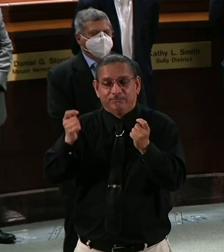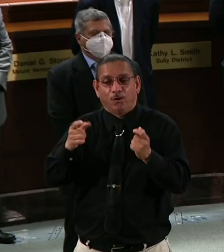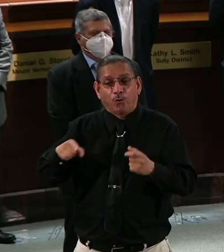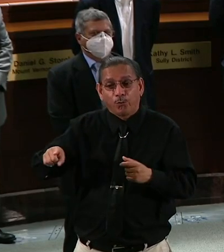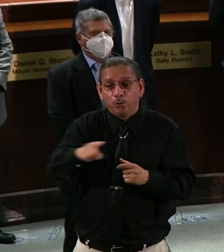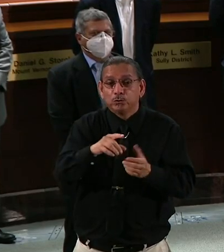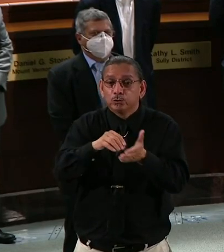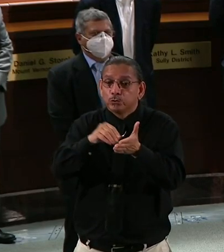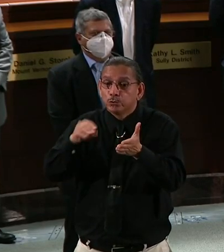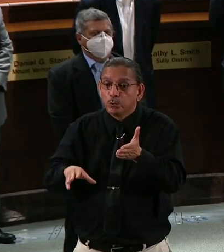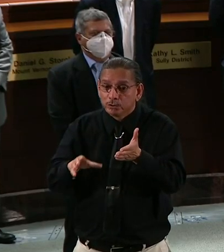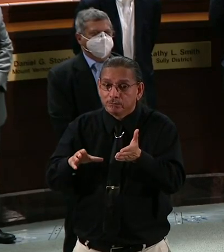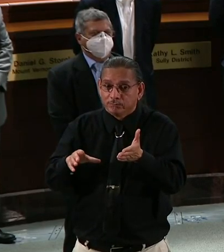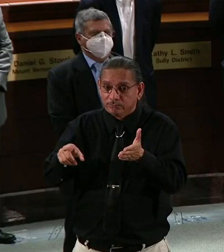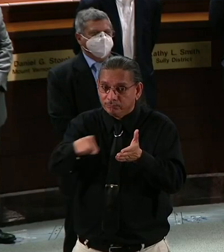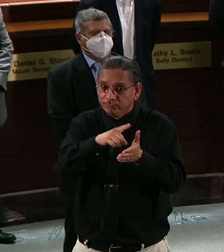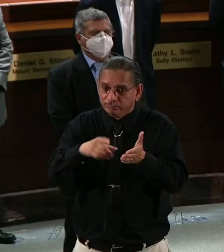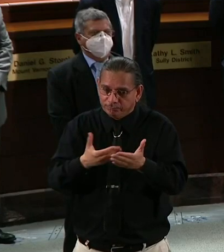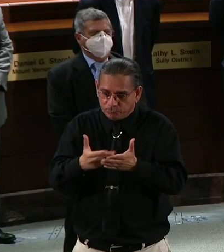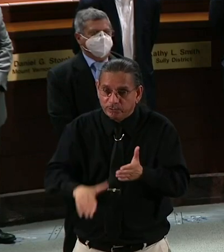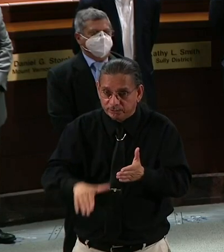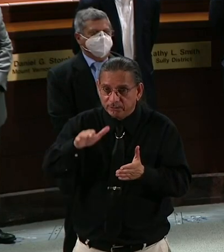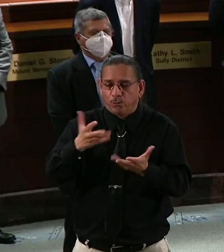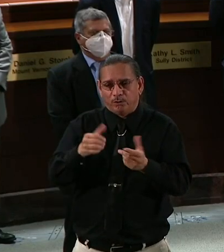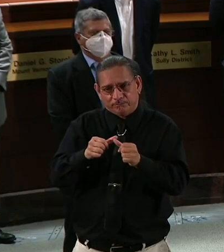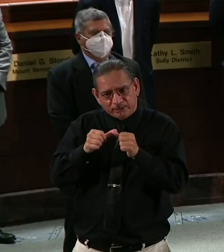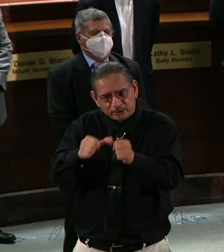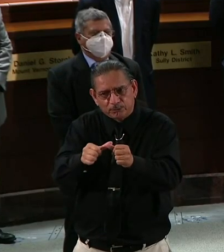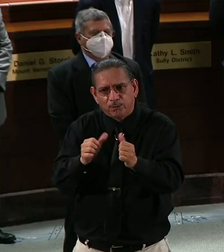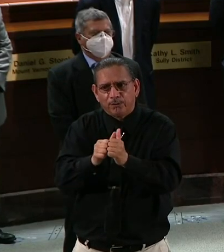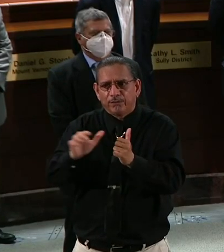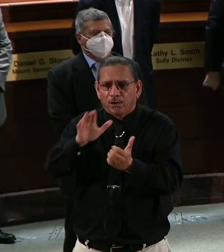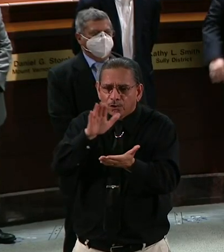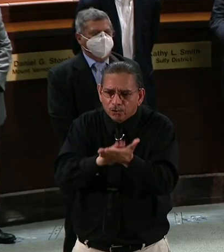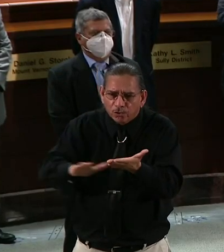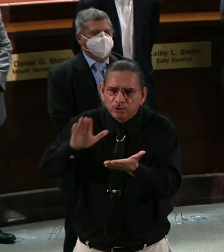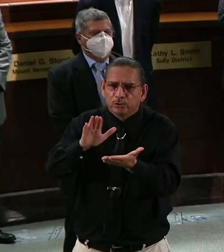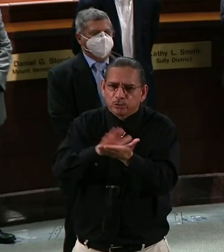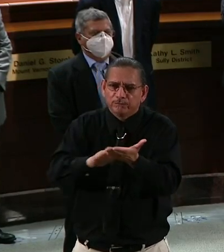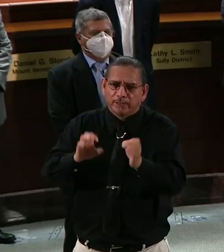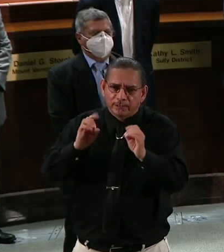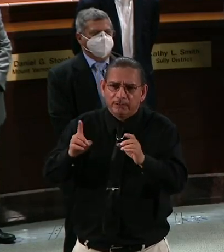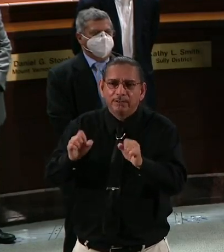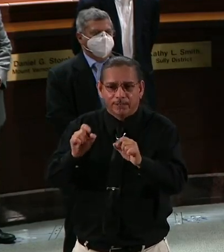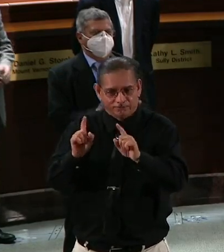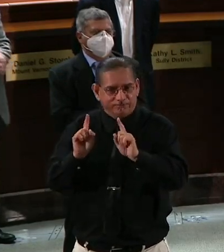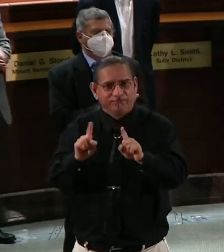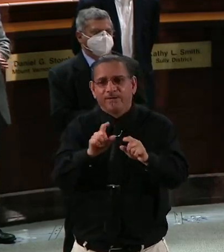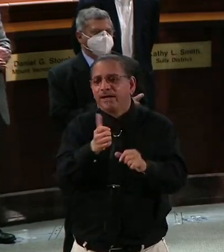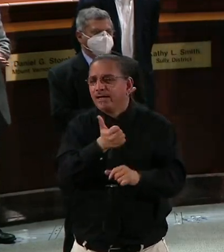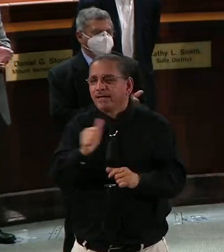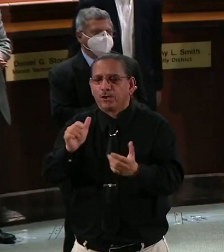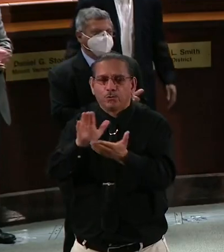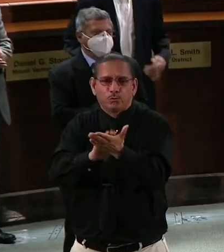OTHER THINGS WITH GONE. GOING SECOND SYLLABIC DARIA AND I PUT THE SUPREMA LUNDER SAID HE SAID